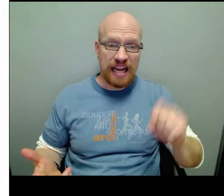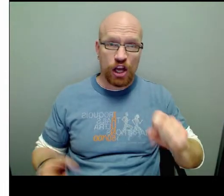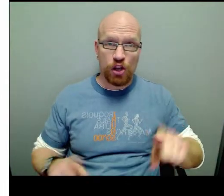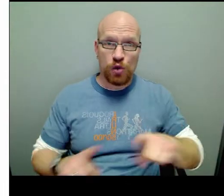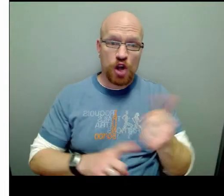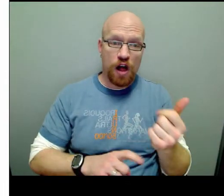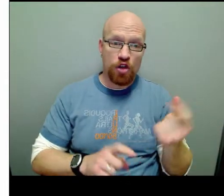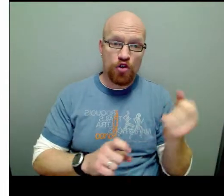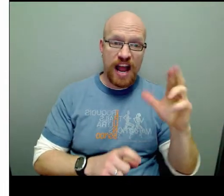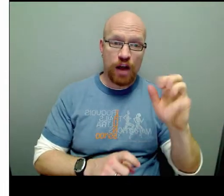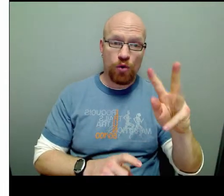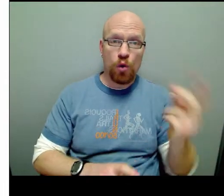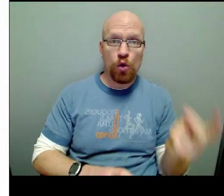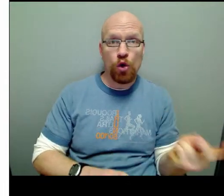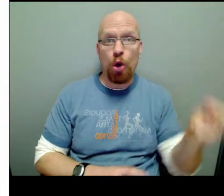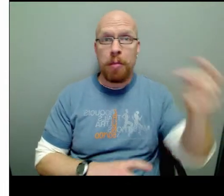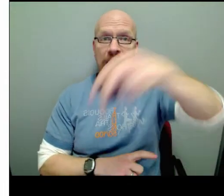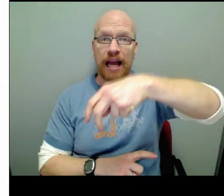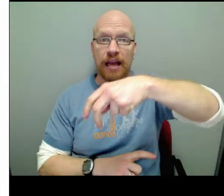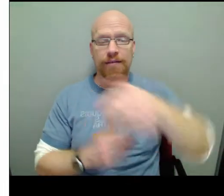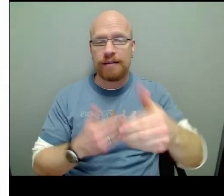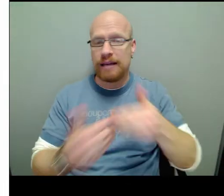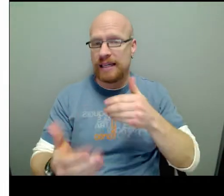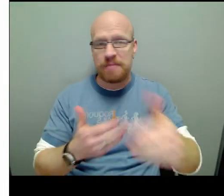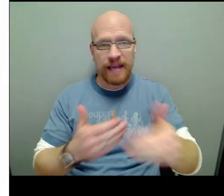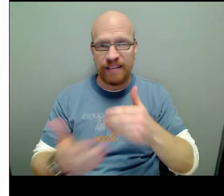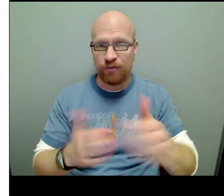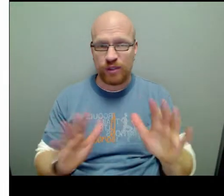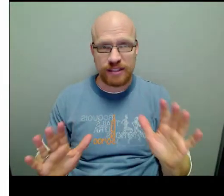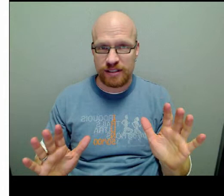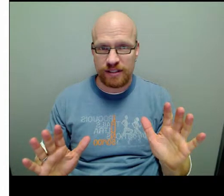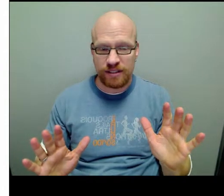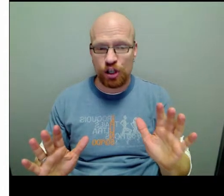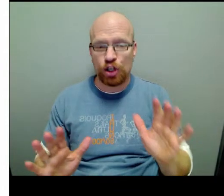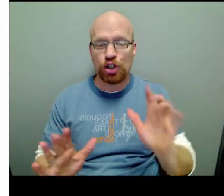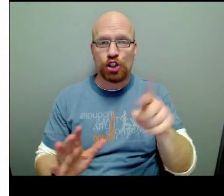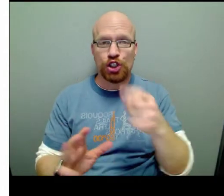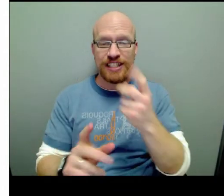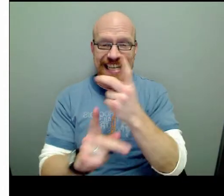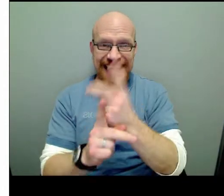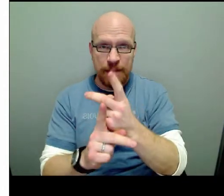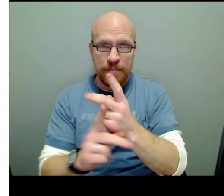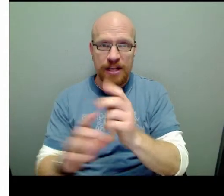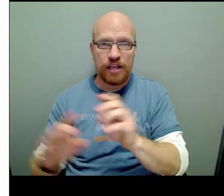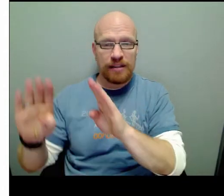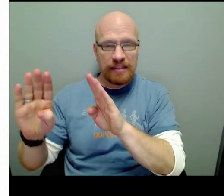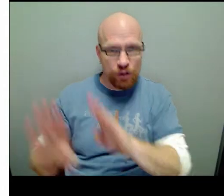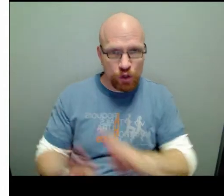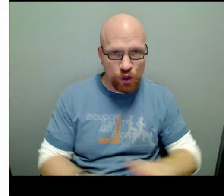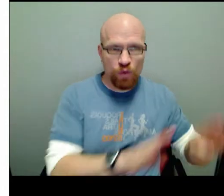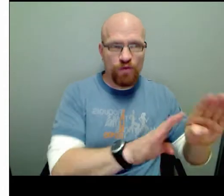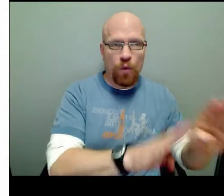I could use another arrow, go back. That doesn't make a difference. Just keep it uniform.